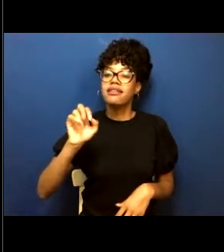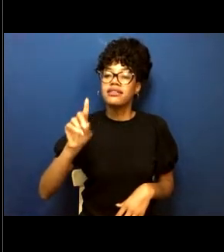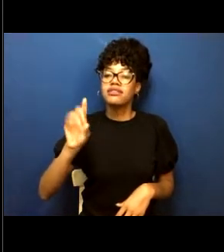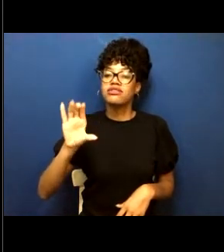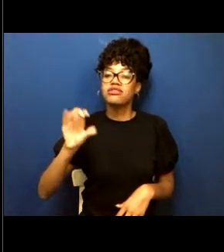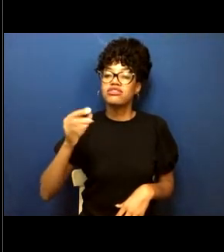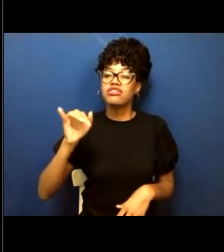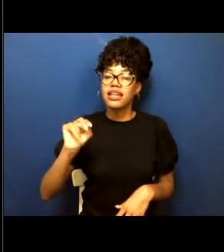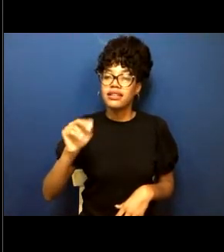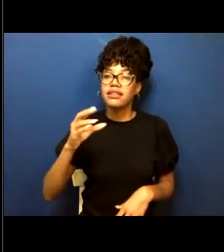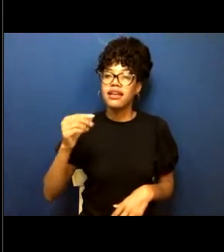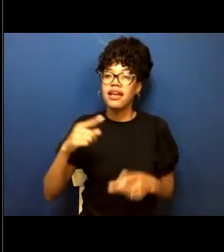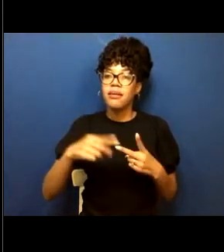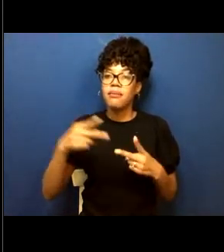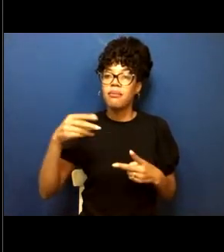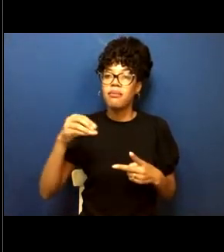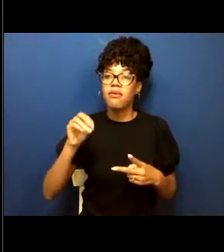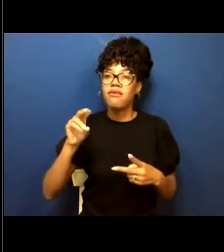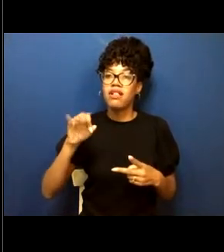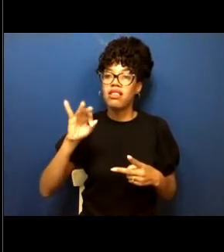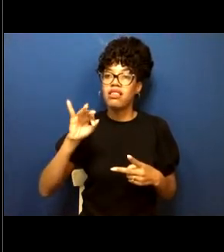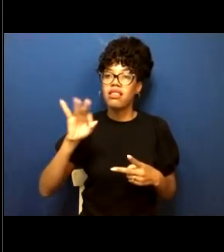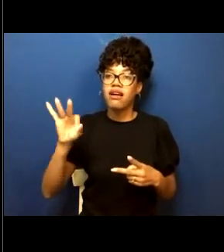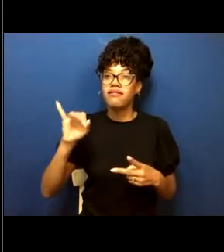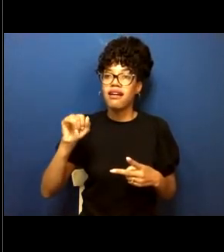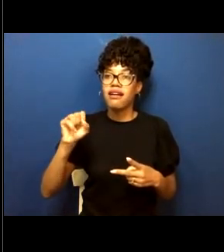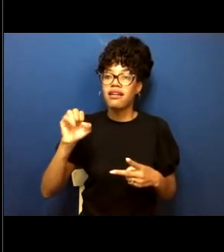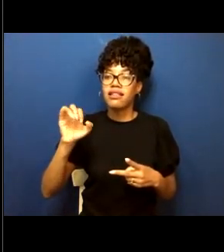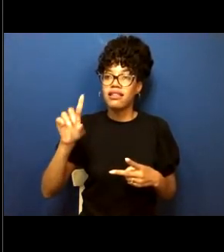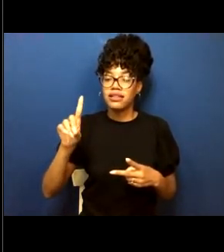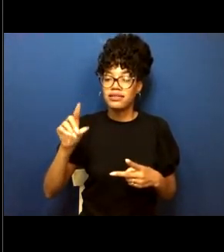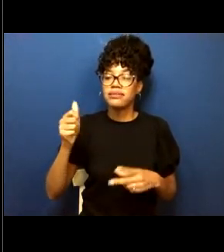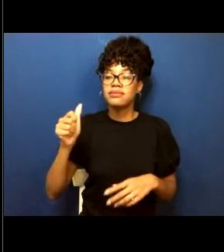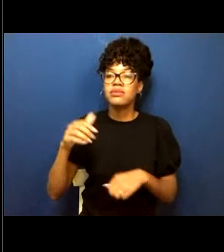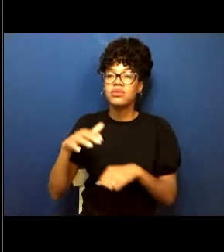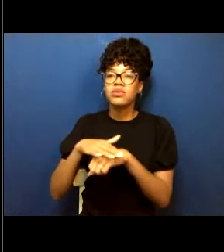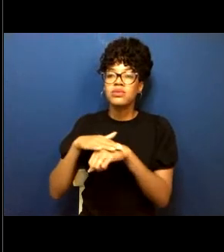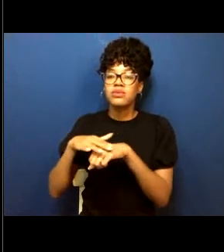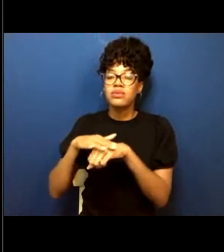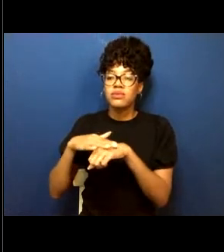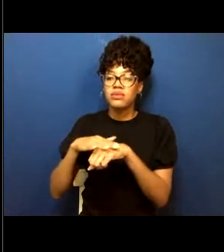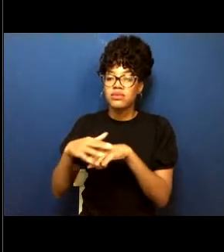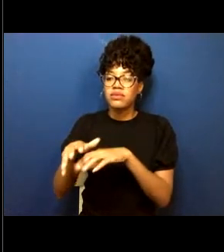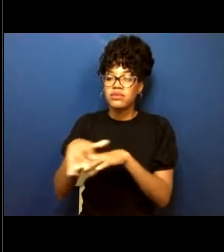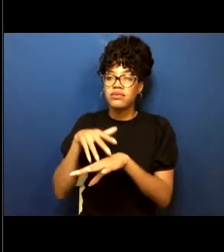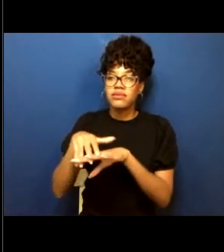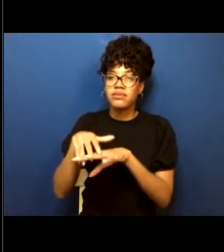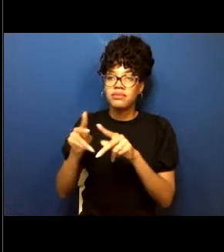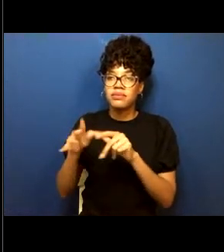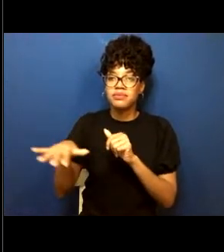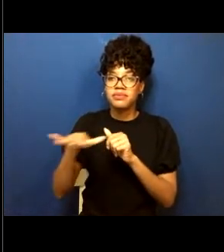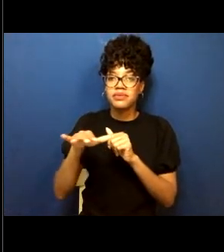And these areas are the traditional lands and waters of the Unangax, which is translated into the people of the sea.